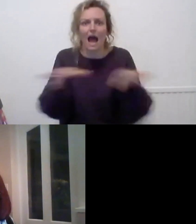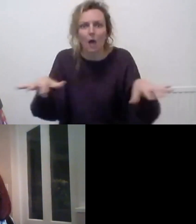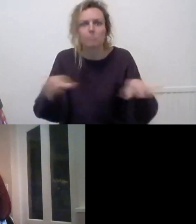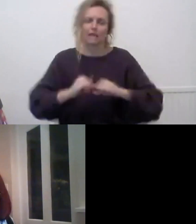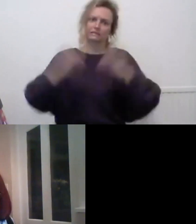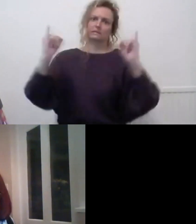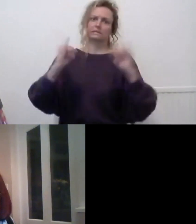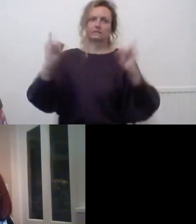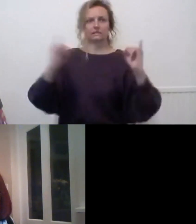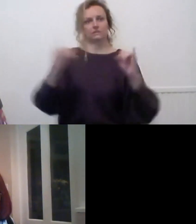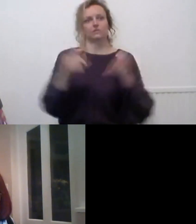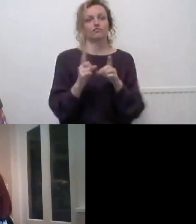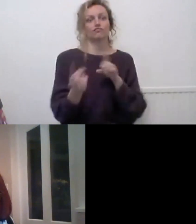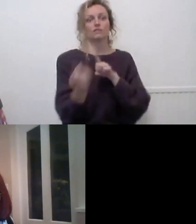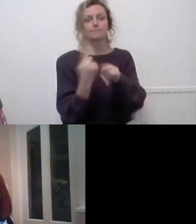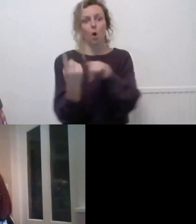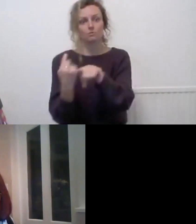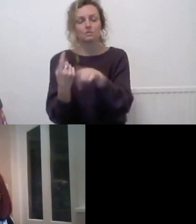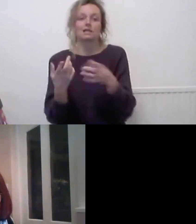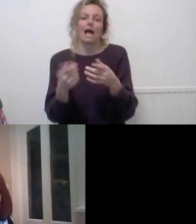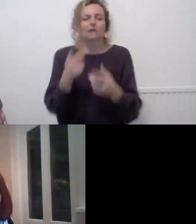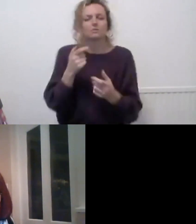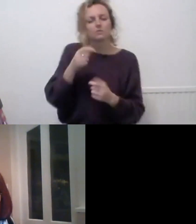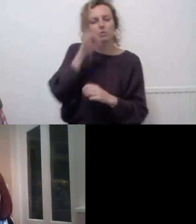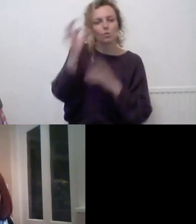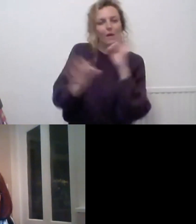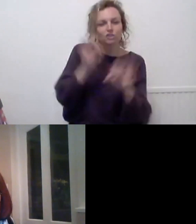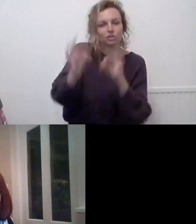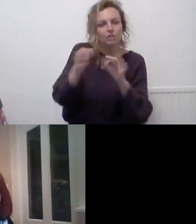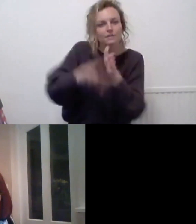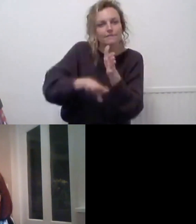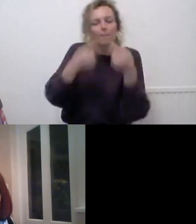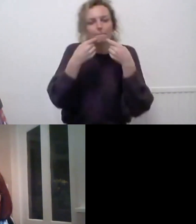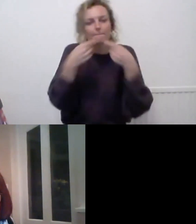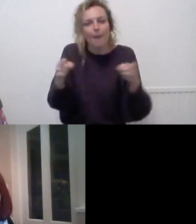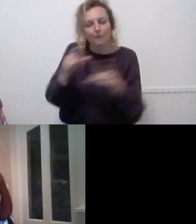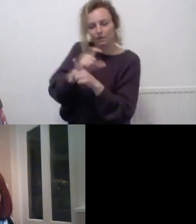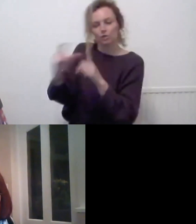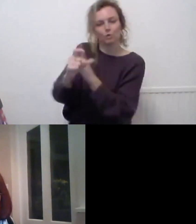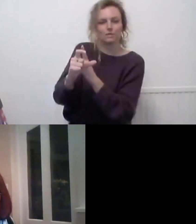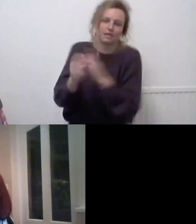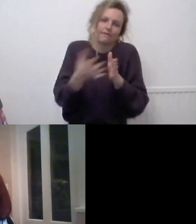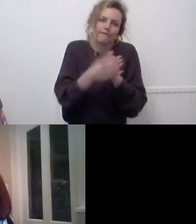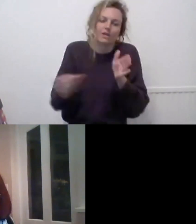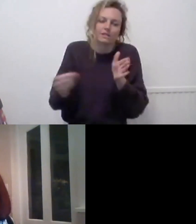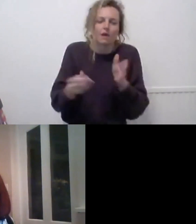settings like schools, universities, and really some support the most vulnerable settings.